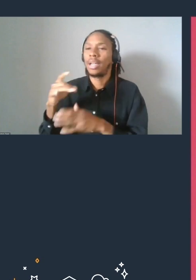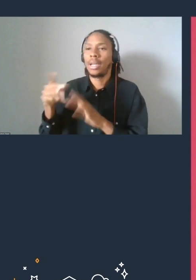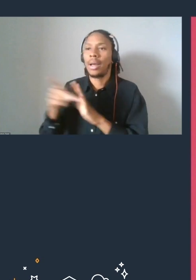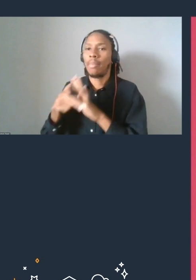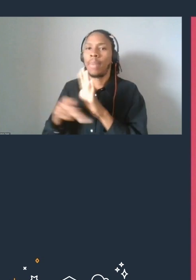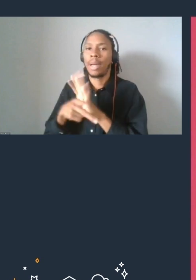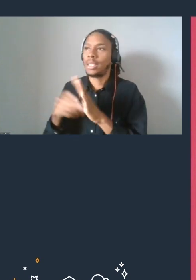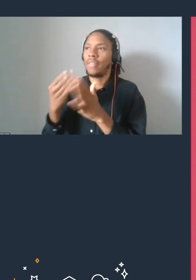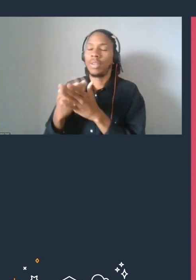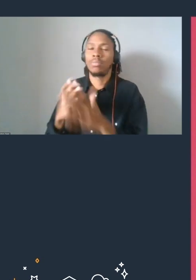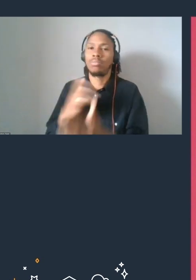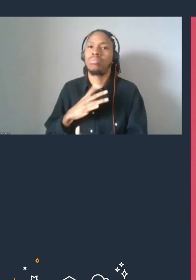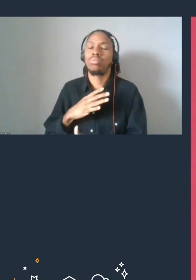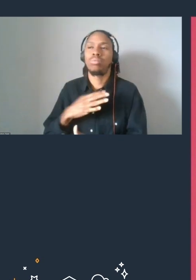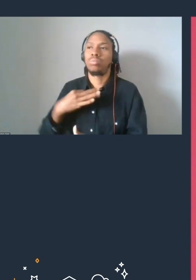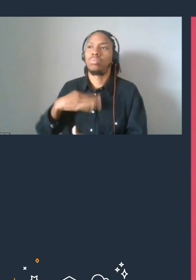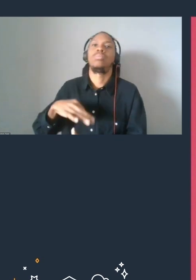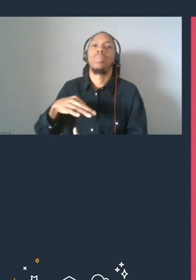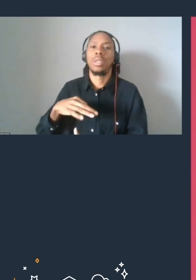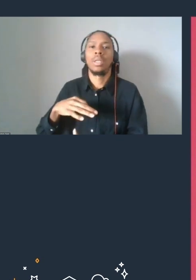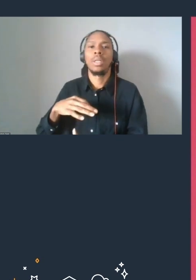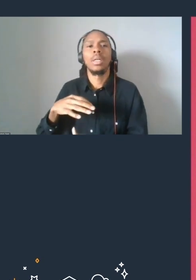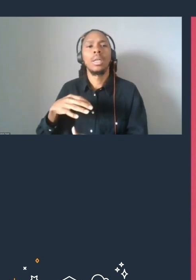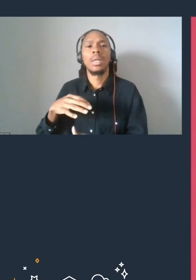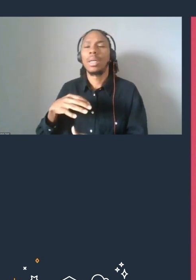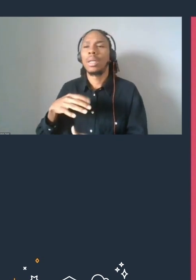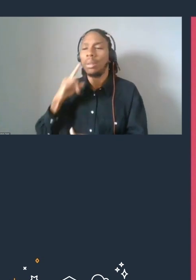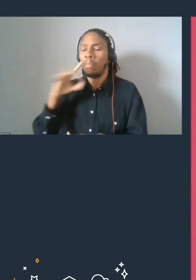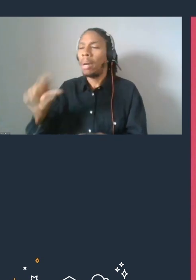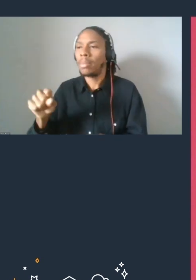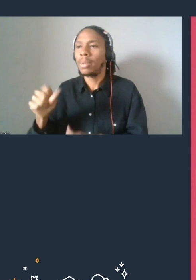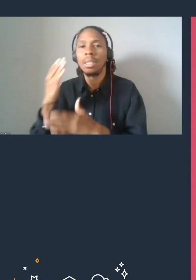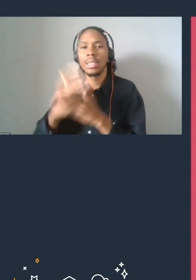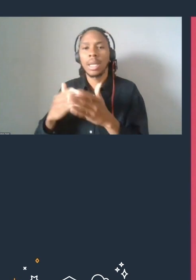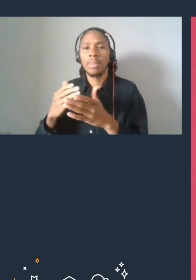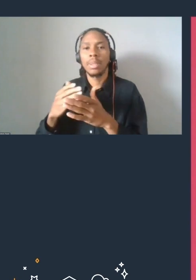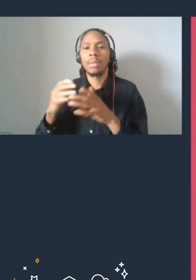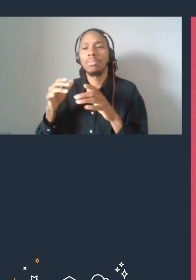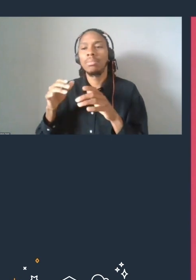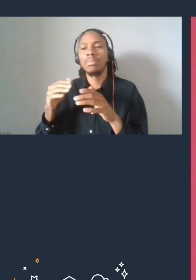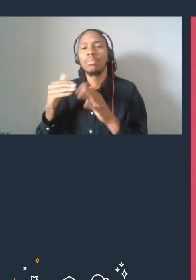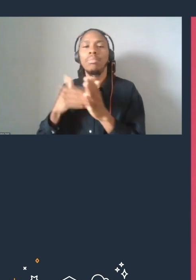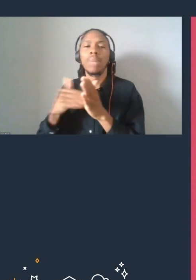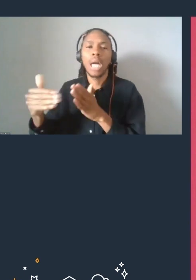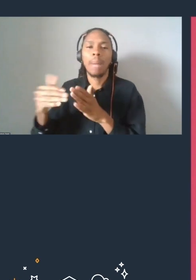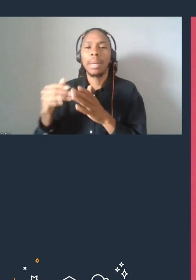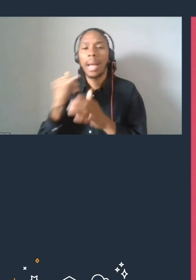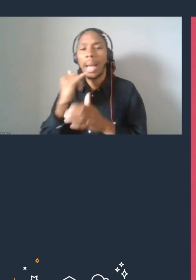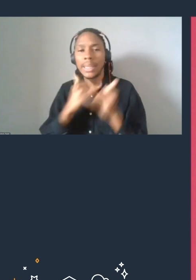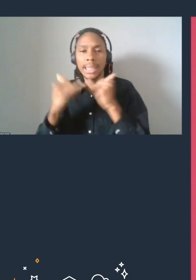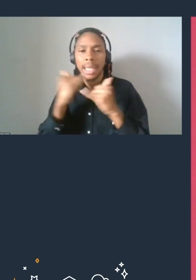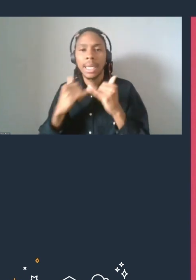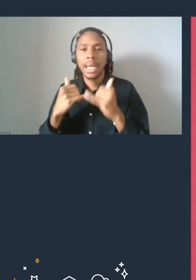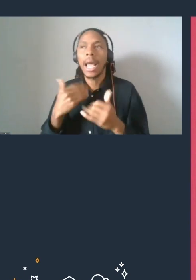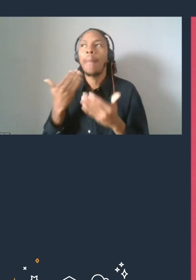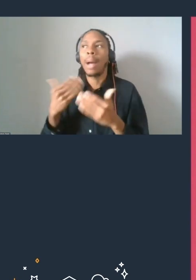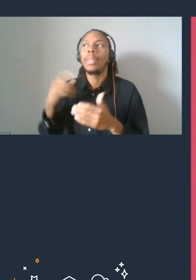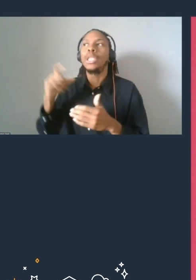in just catching sort of the common mistakes or sort of what I probably should have done instead.